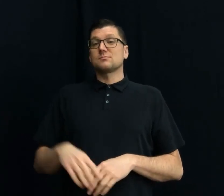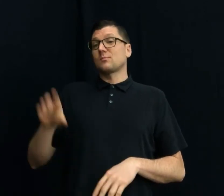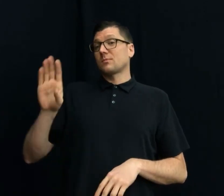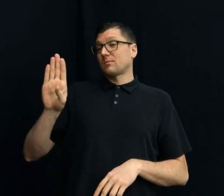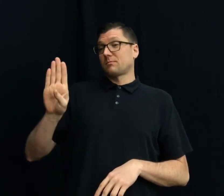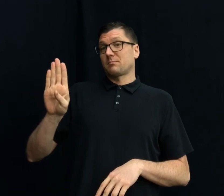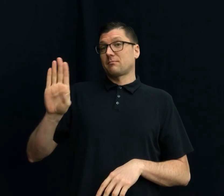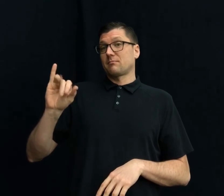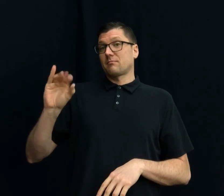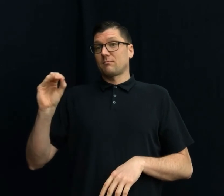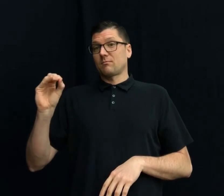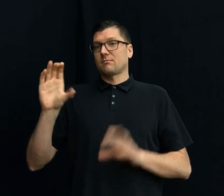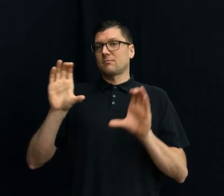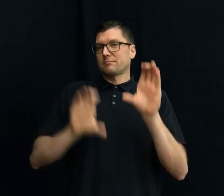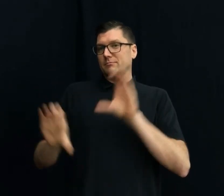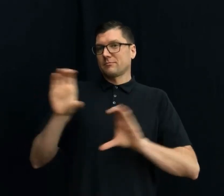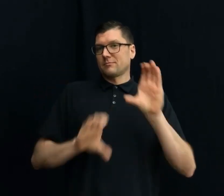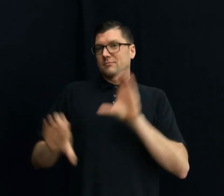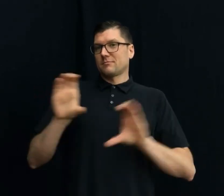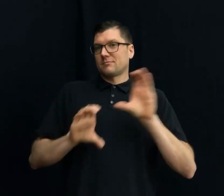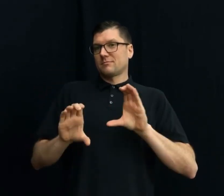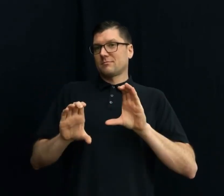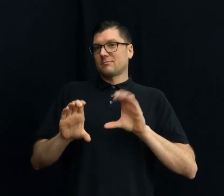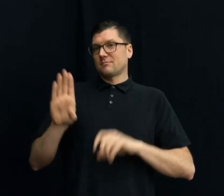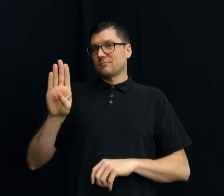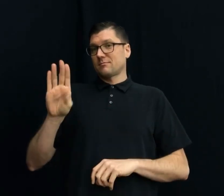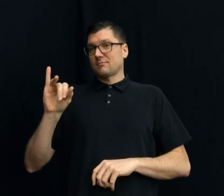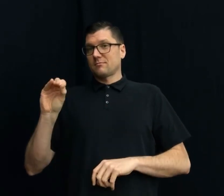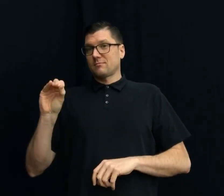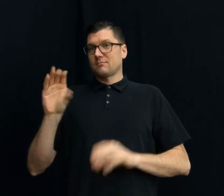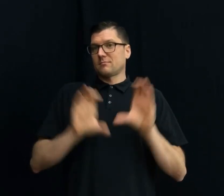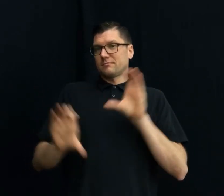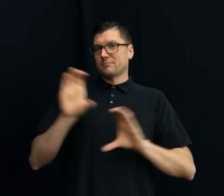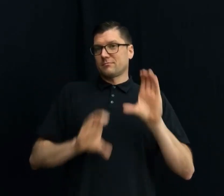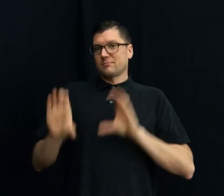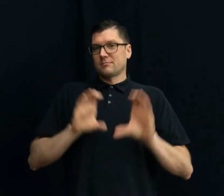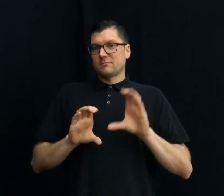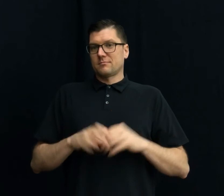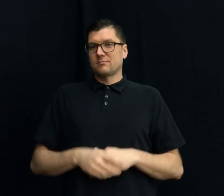BIOCHEMISTRY